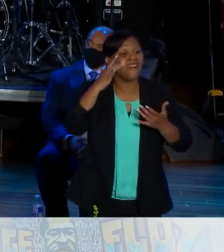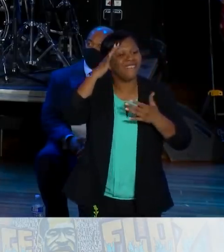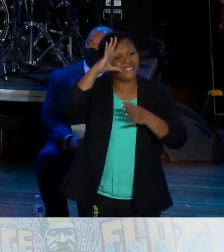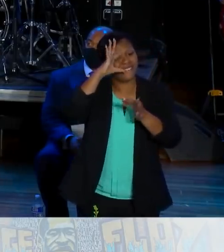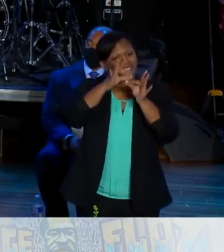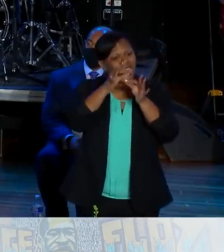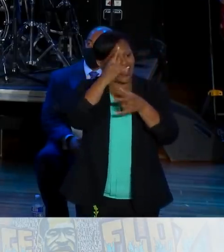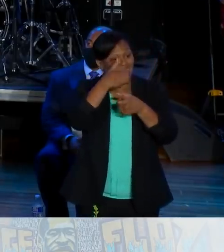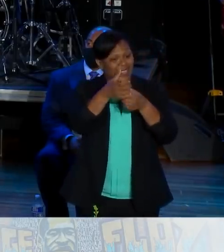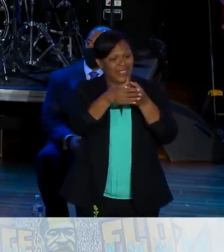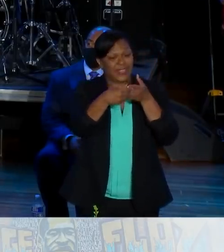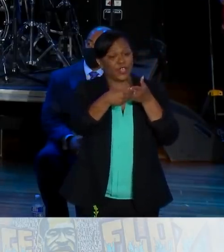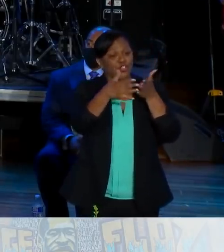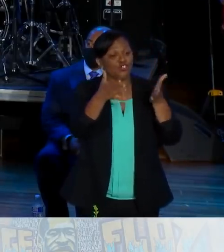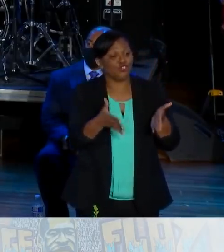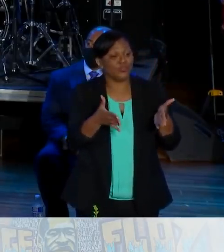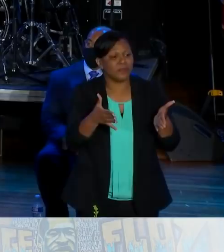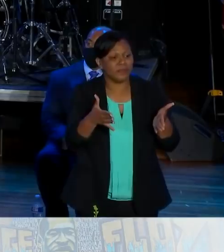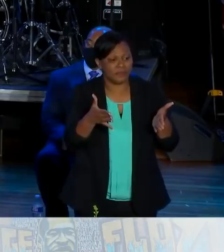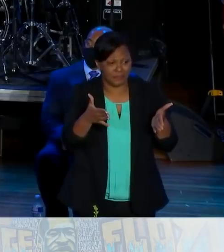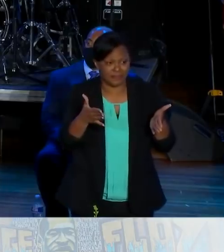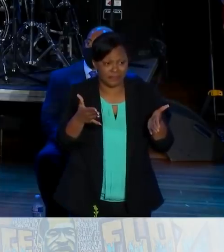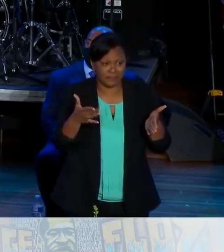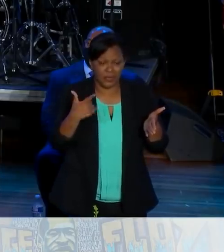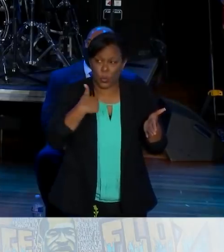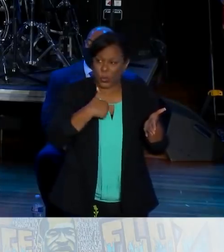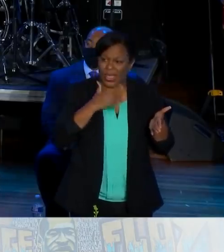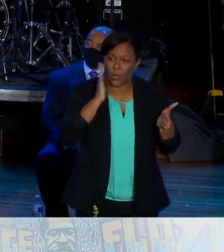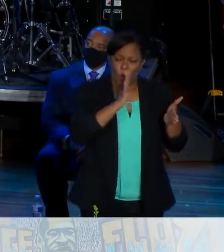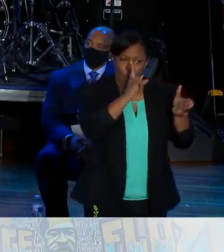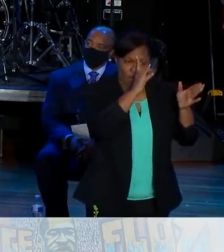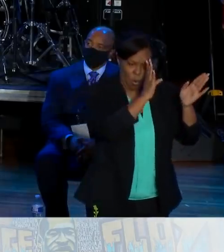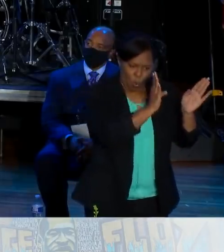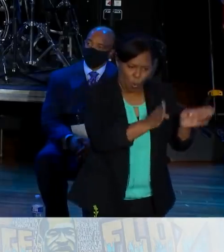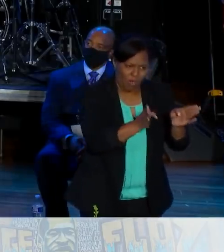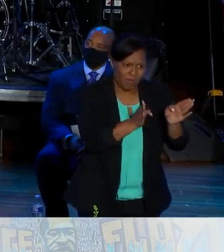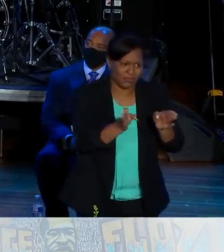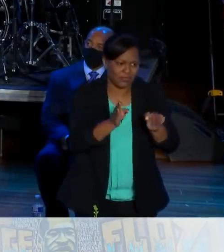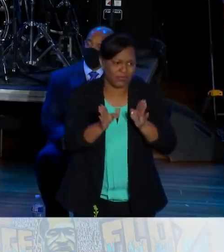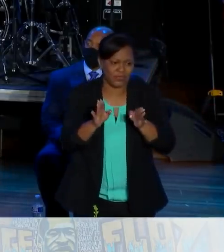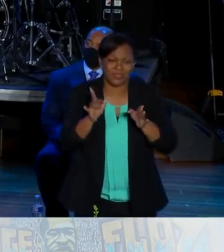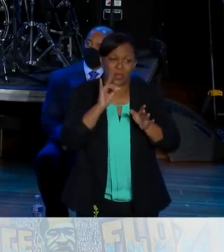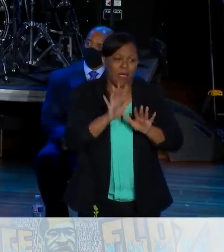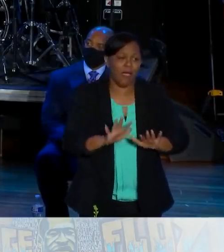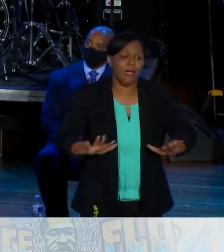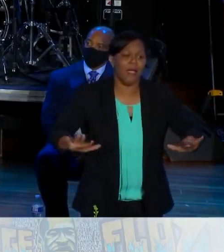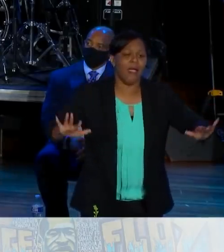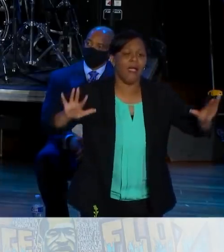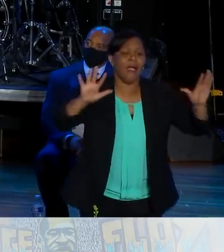WE MARTIN AND I TALKED ABOUT THIS. AND WE TALKED ABOUT GETTING THE FAITH LEADERS TOGETHER AND THE